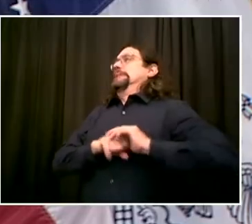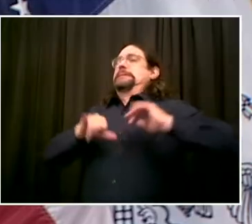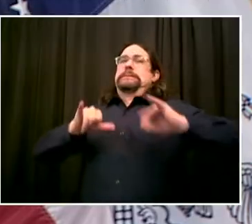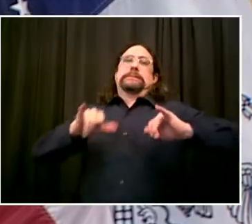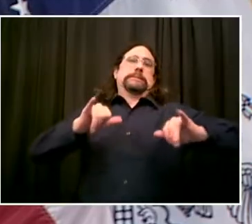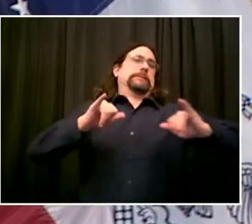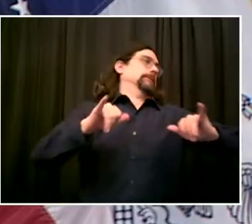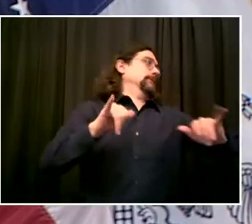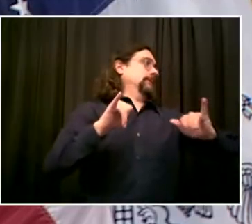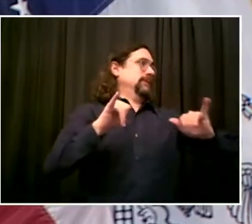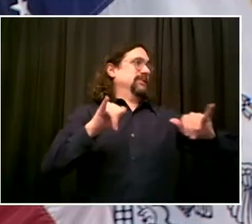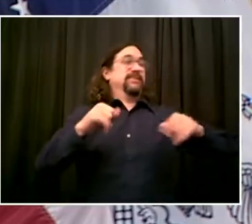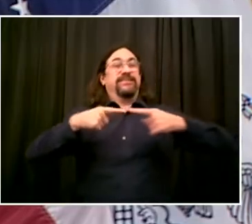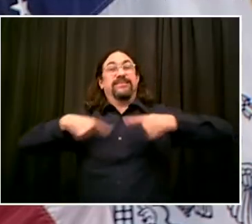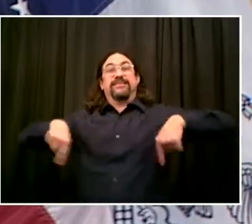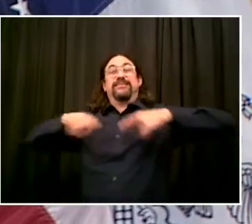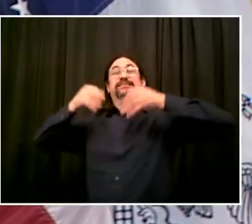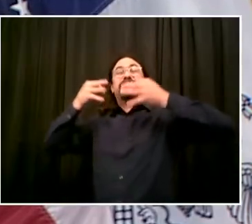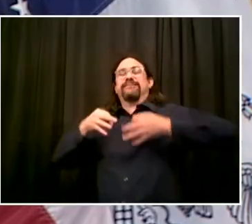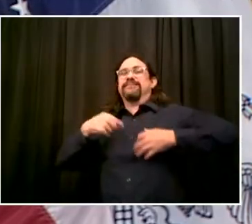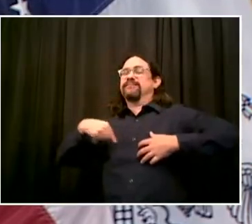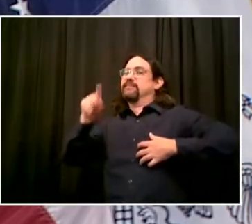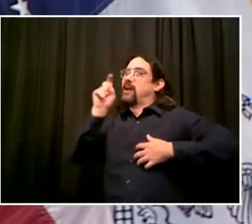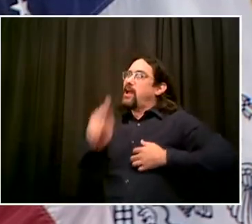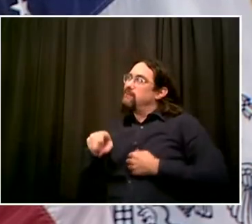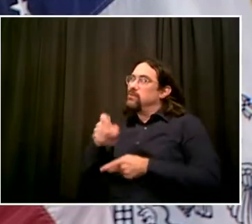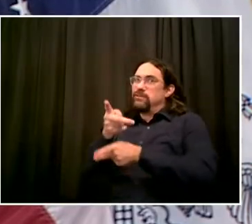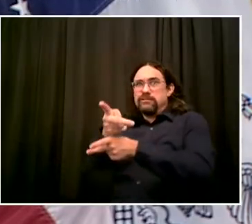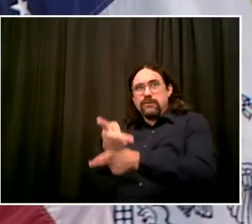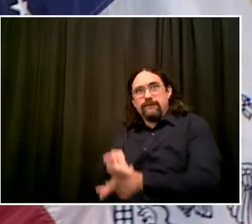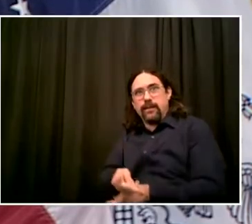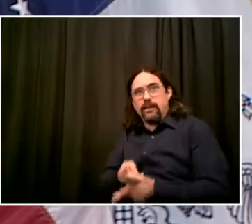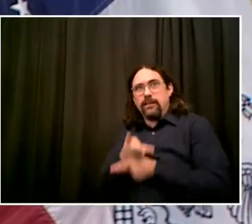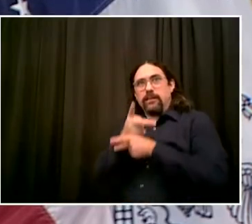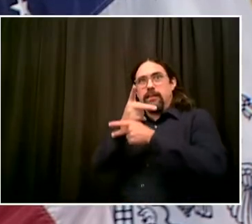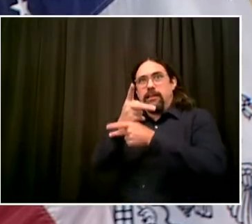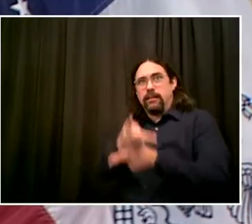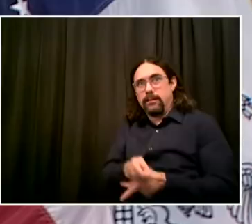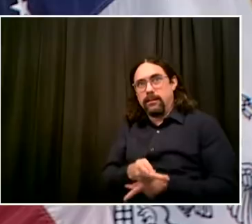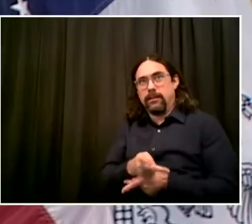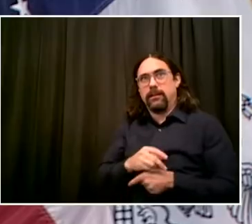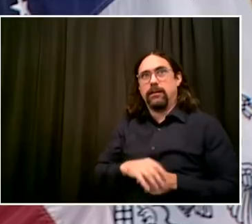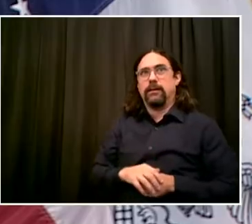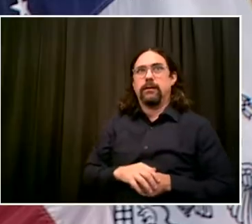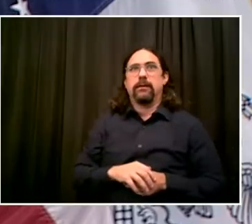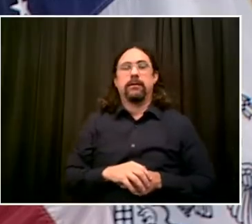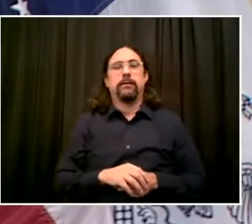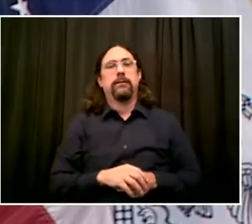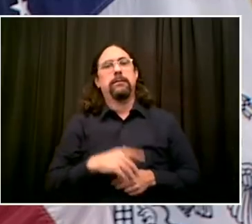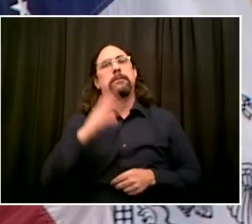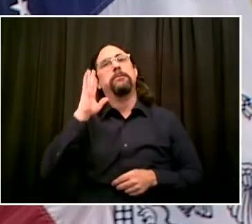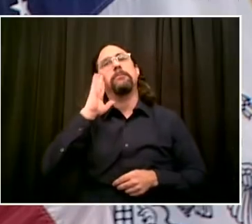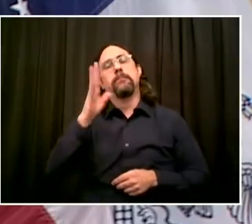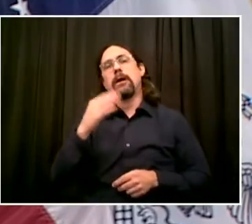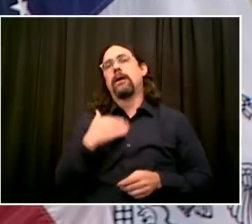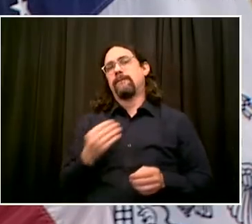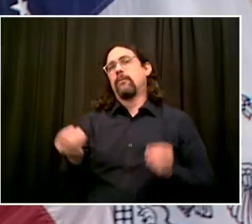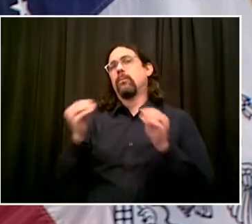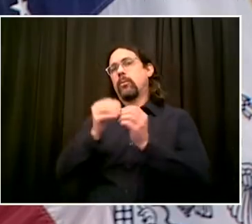THE COUNTRY, I WANT TO EMPHASIZE THIS IS THE X FACTOR NOW, WE SEE SO MA NYOTHER STATES GOING IN THE WRONG RDIECTION, IT'S CAUSING US A OLT OF CARE AND HOW WE APPROACH THE DECISION.